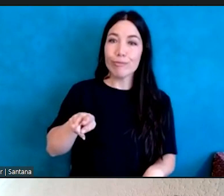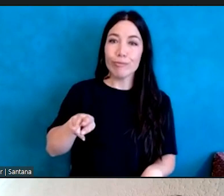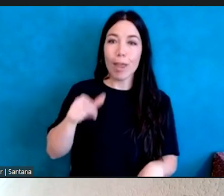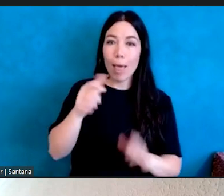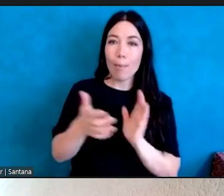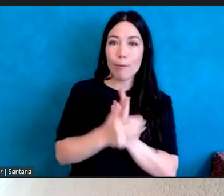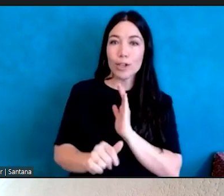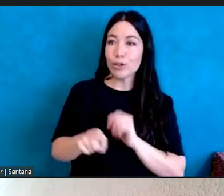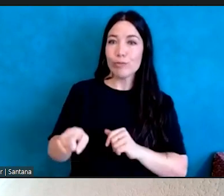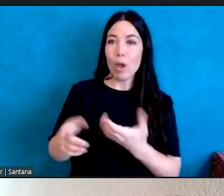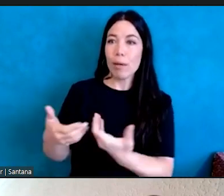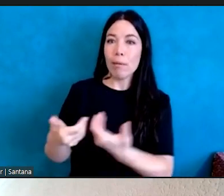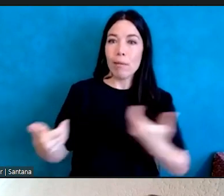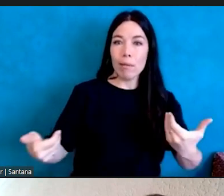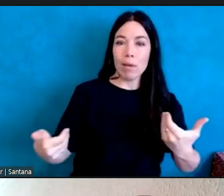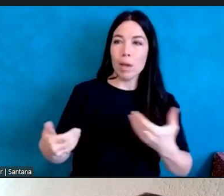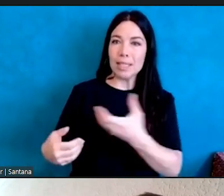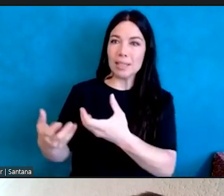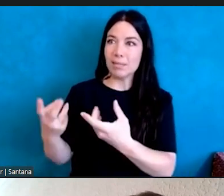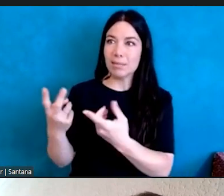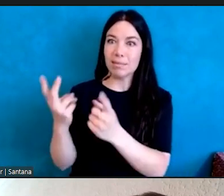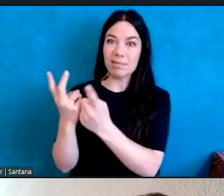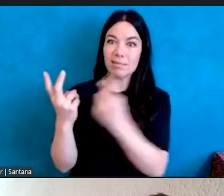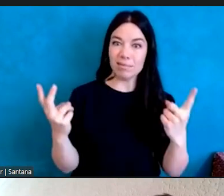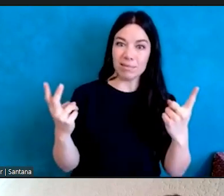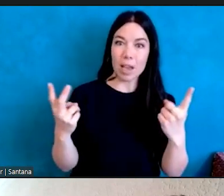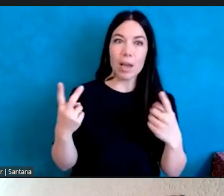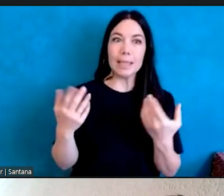they are separated from their parents for something like 25 hours a week in childcare,